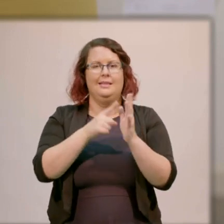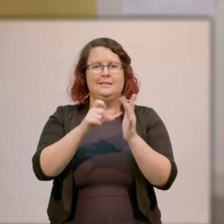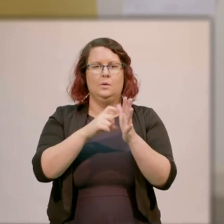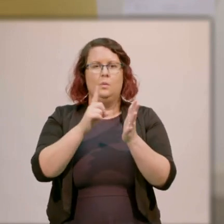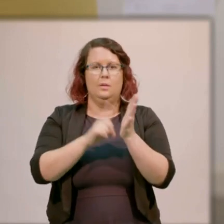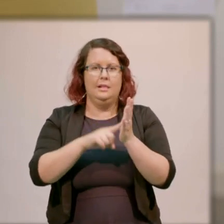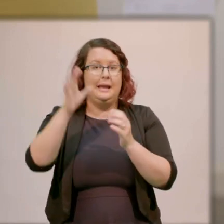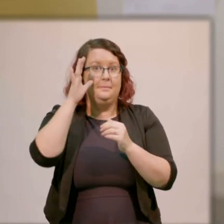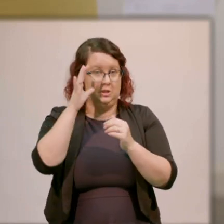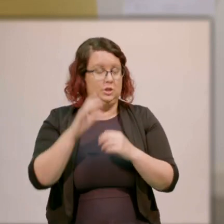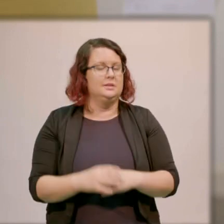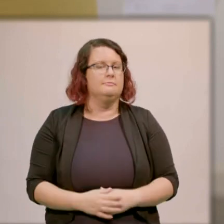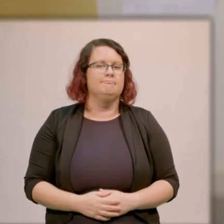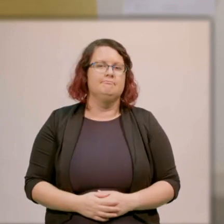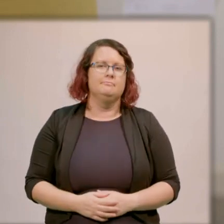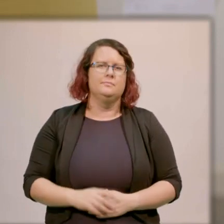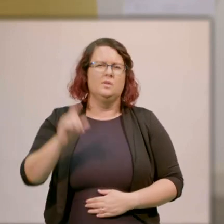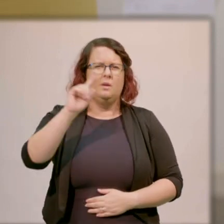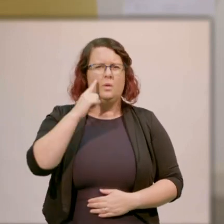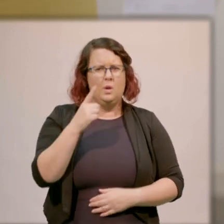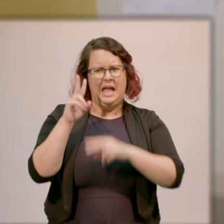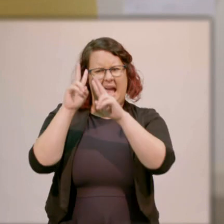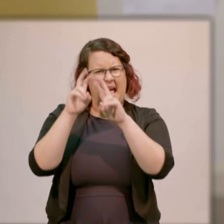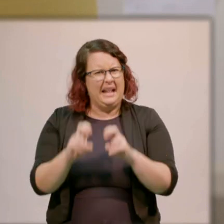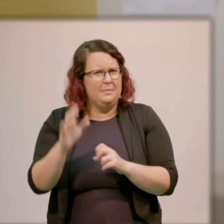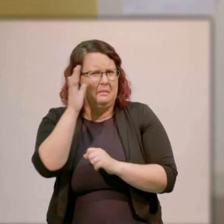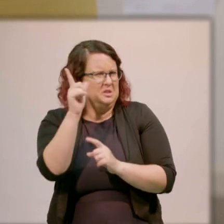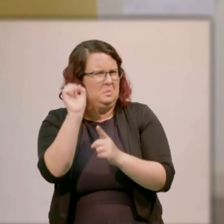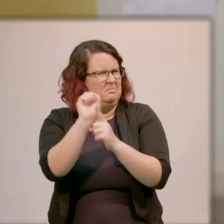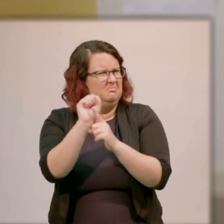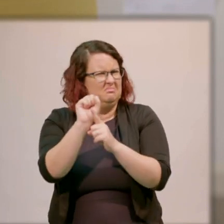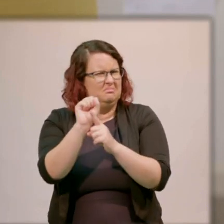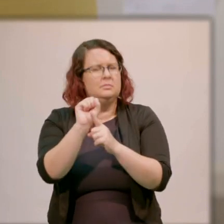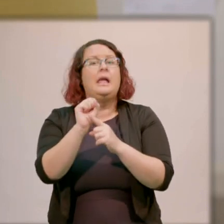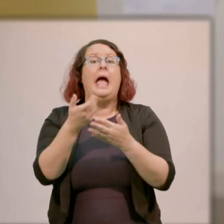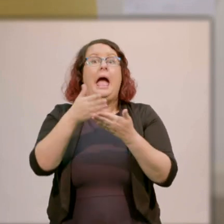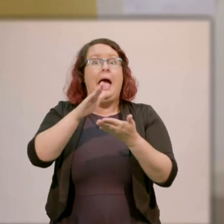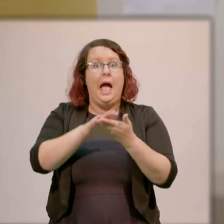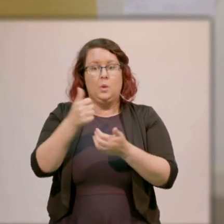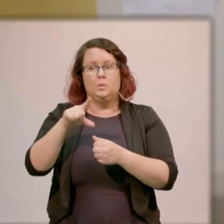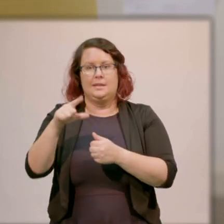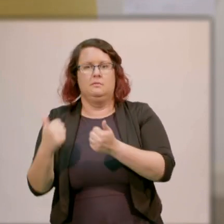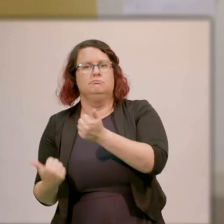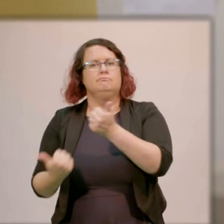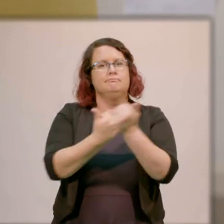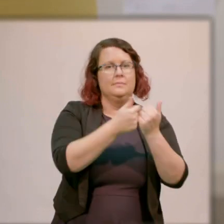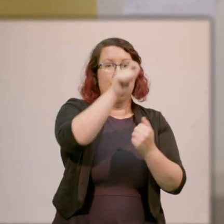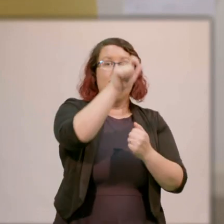Today, we are going to look at what analytical images are, and how they can be used to give the reader more information.